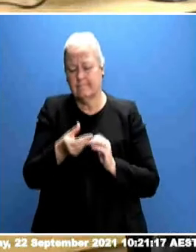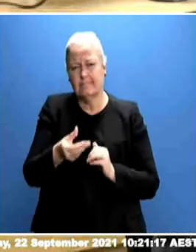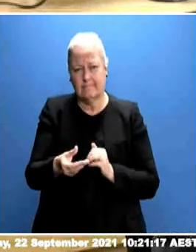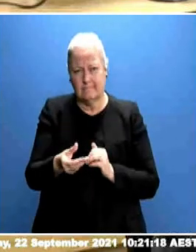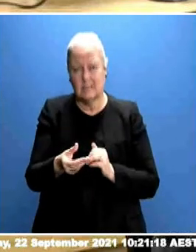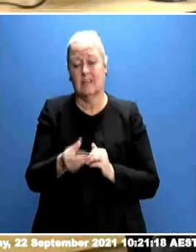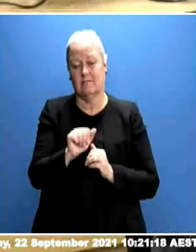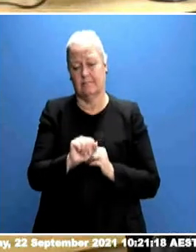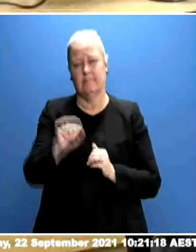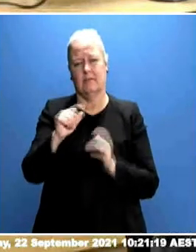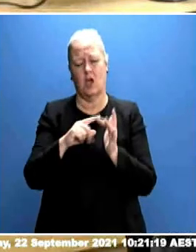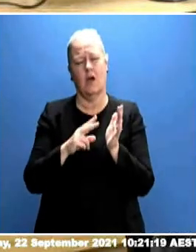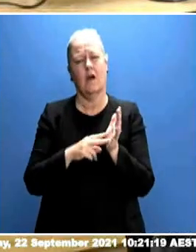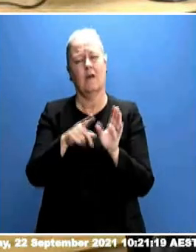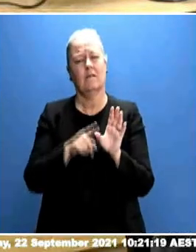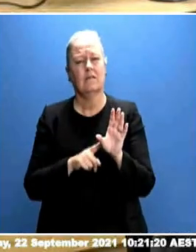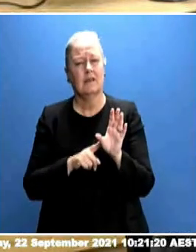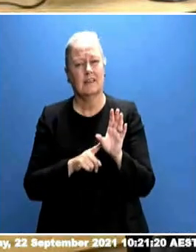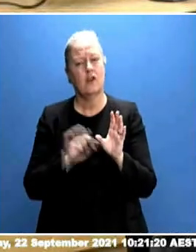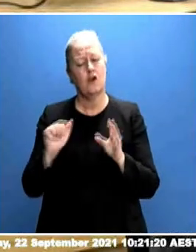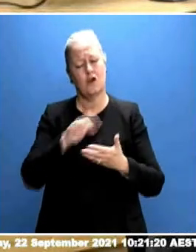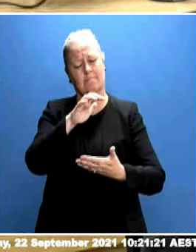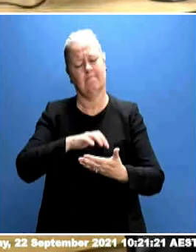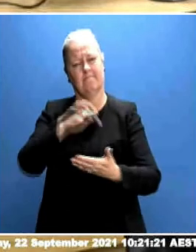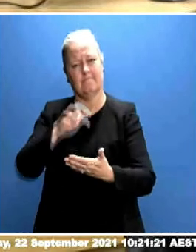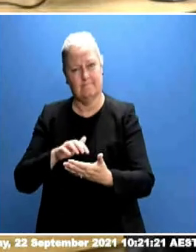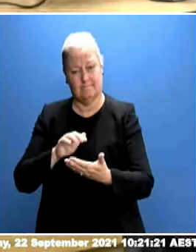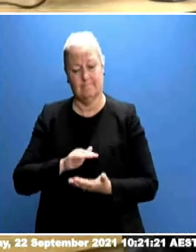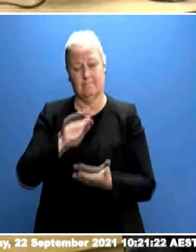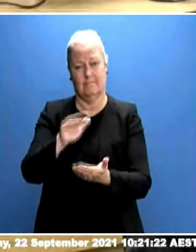to Ivy's statement which can be located in Tender Bundle Part A